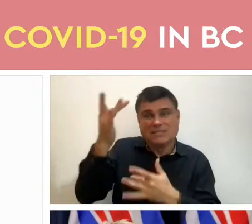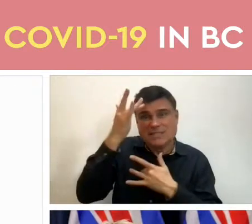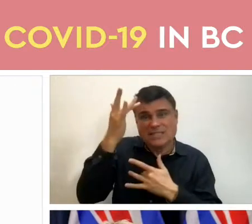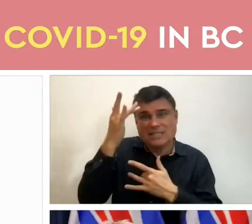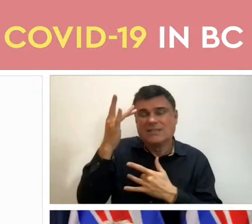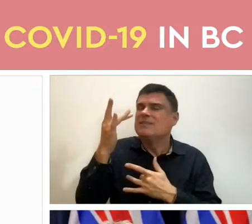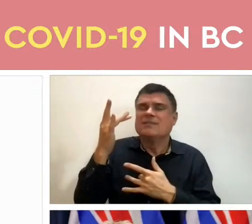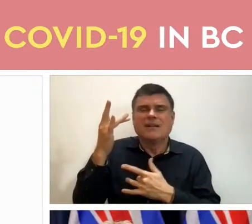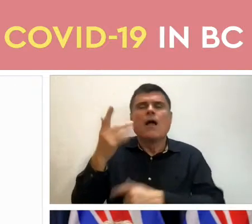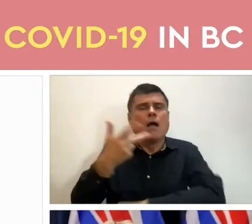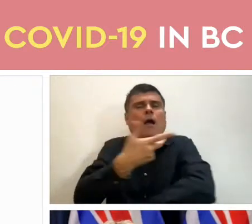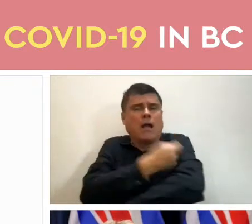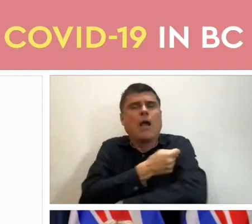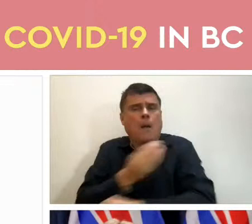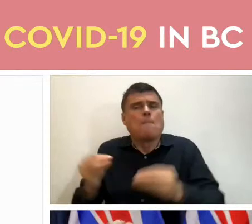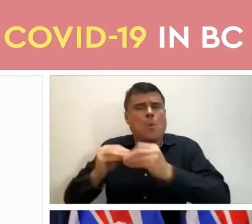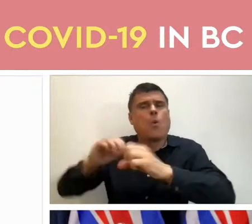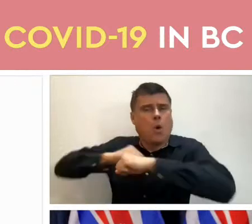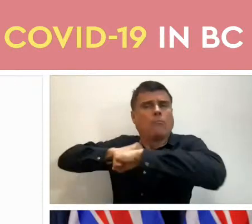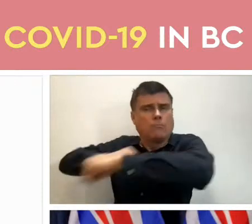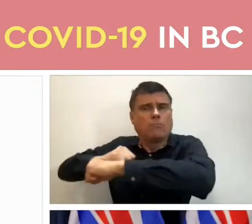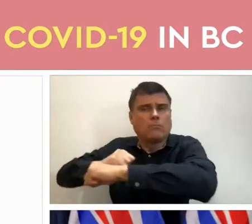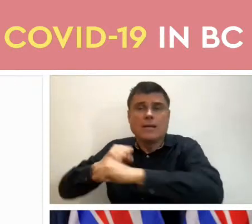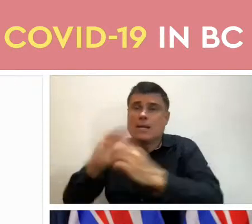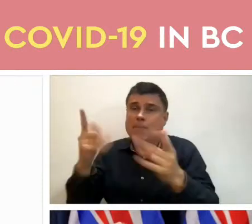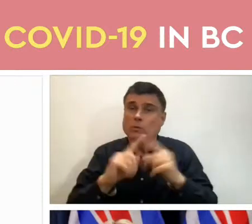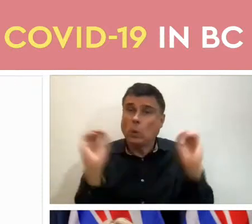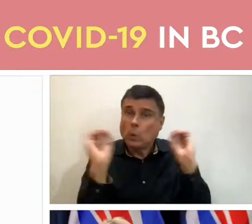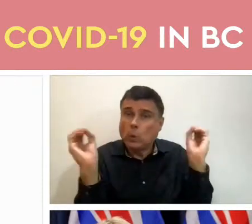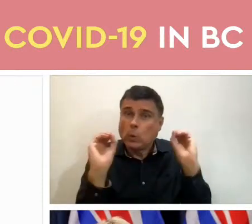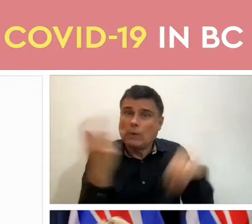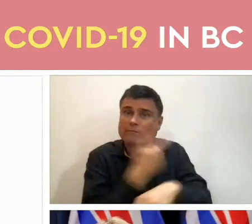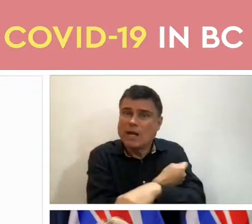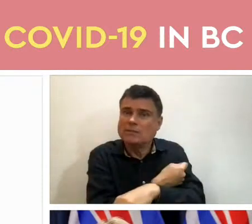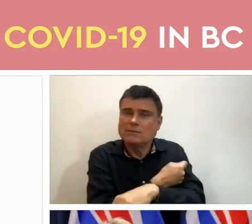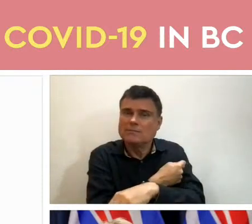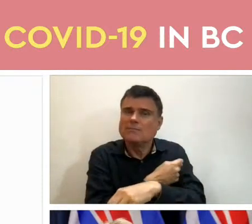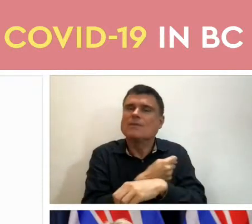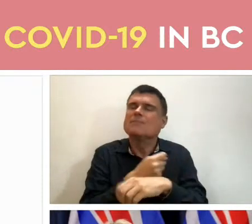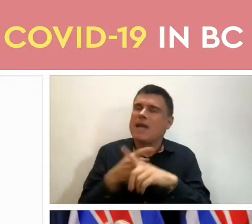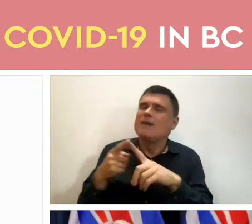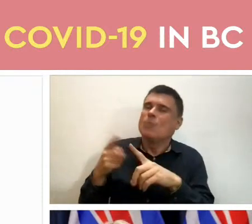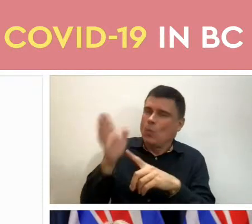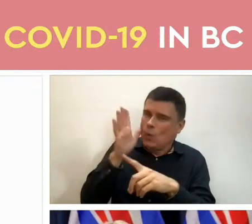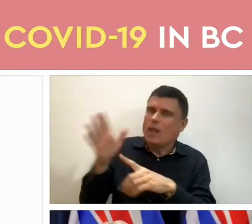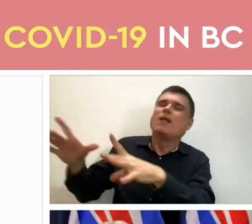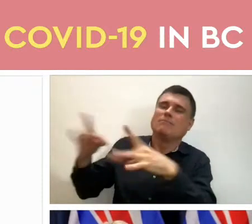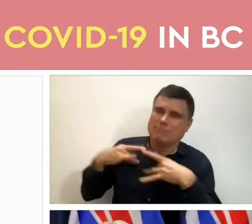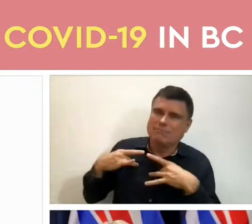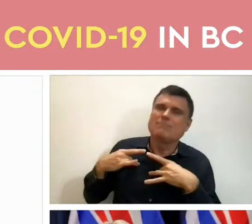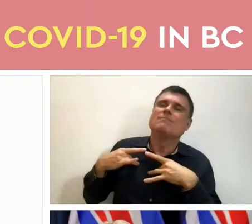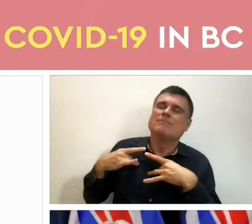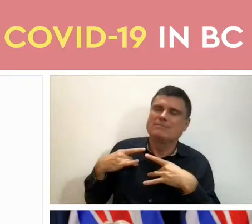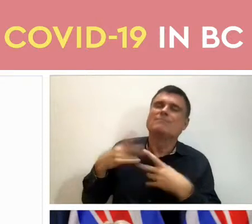So some of the information that we have used to make the decisions about the measures